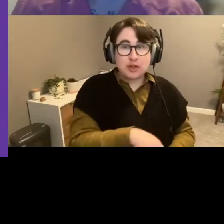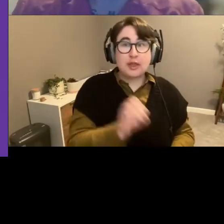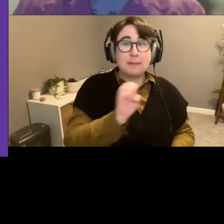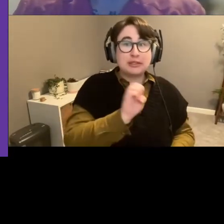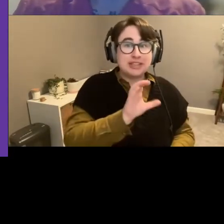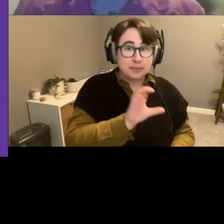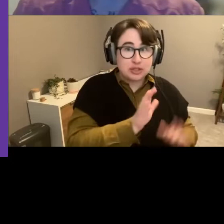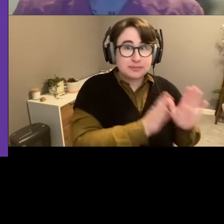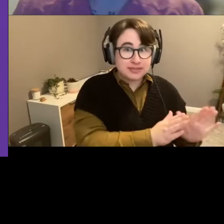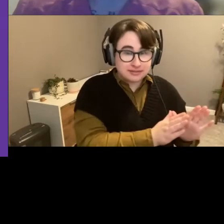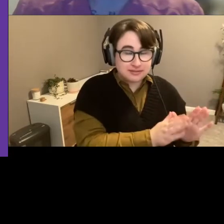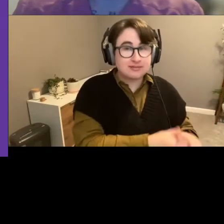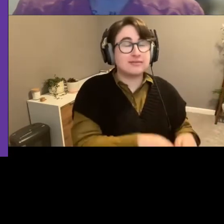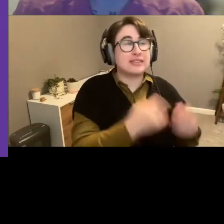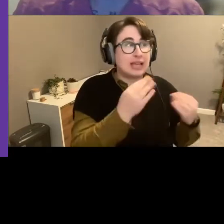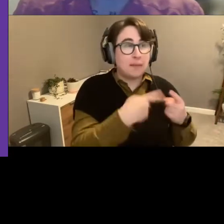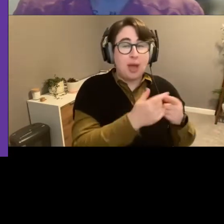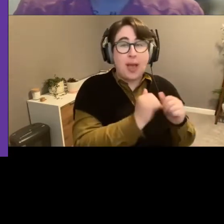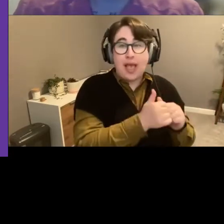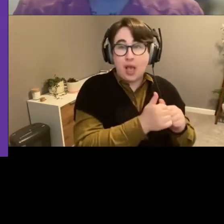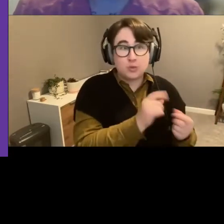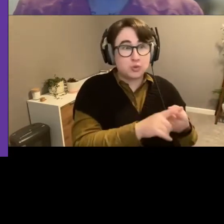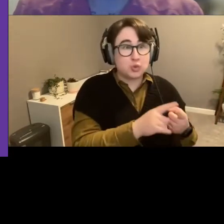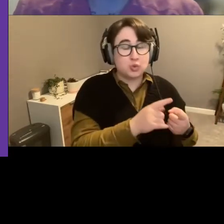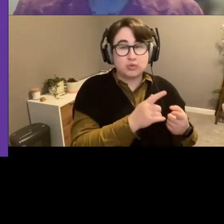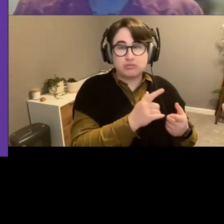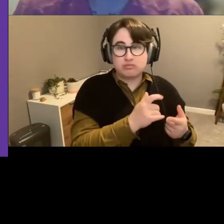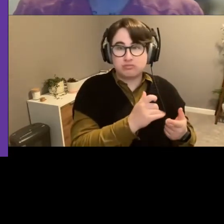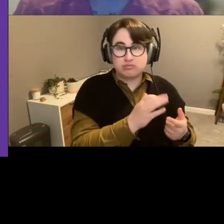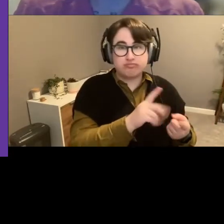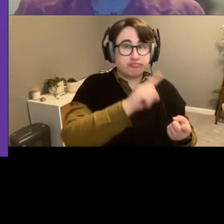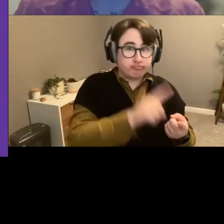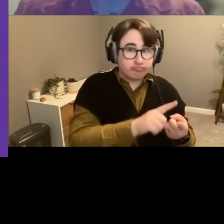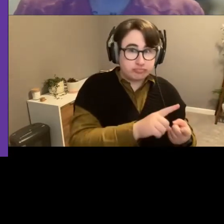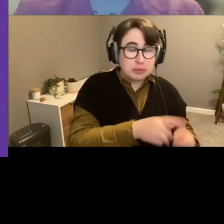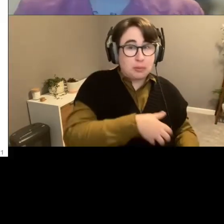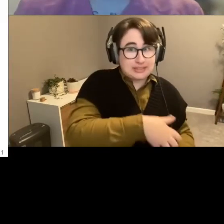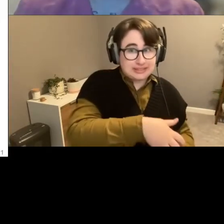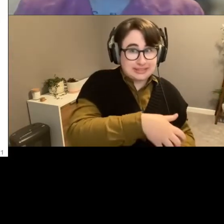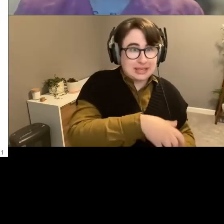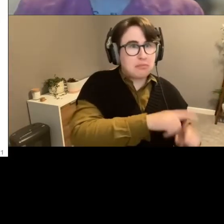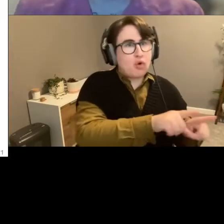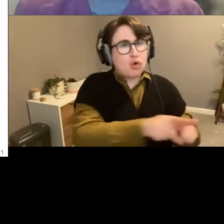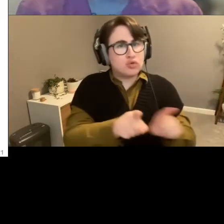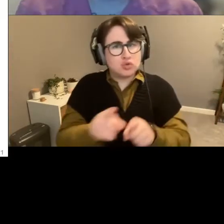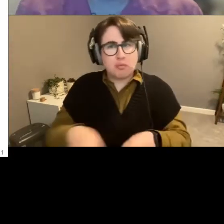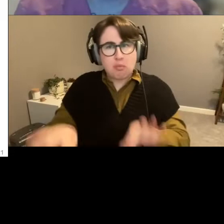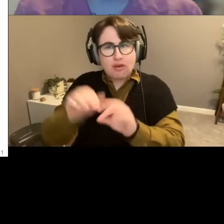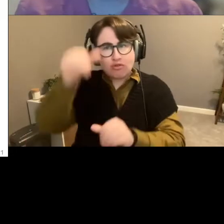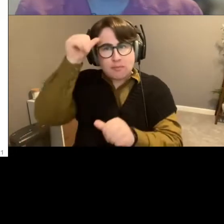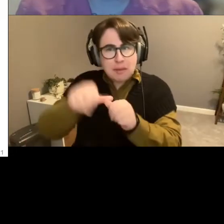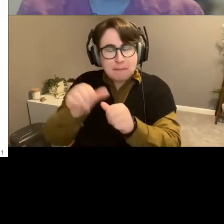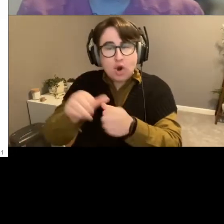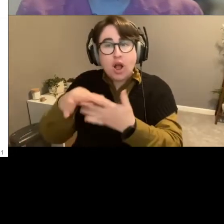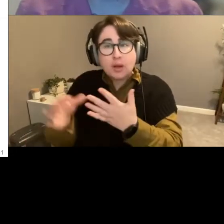to thinking of ways to prevent pregnancy, but it's also important that we keep in mind options that people have